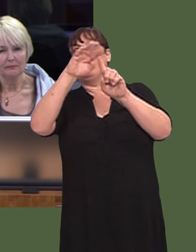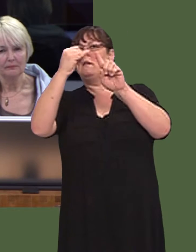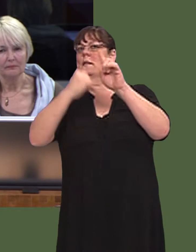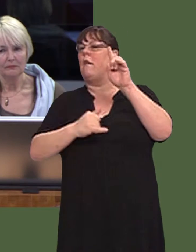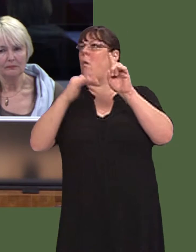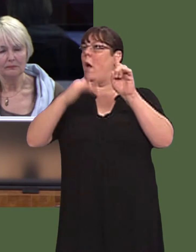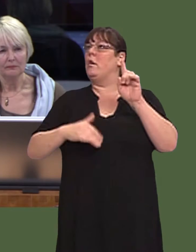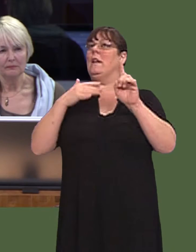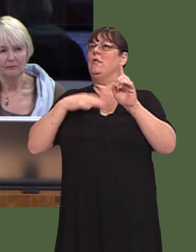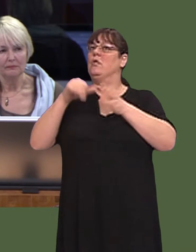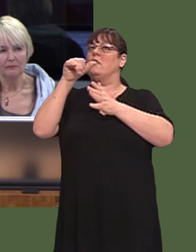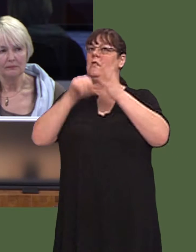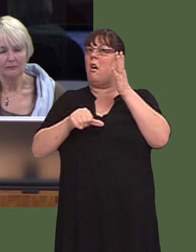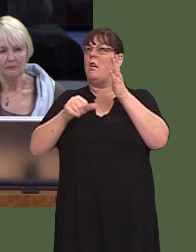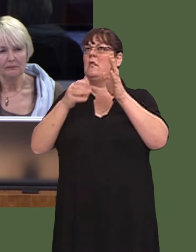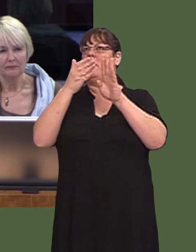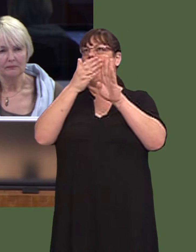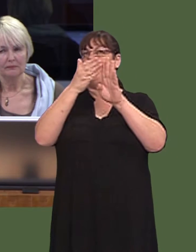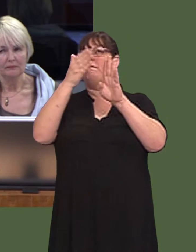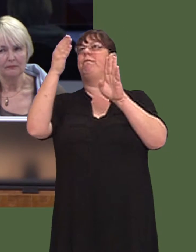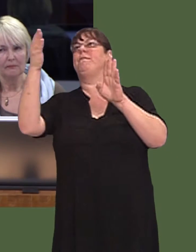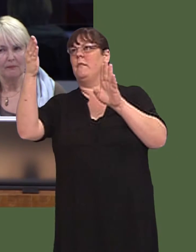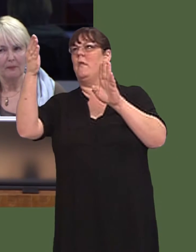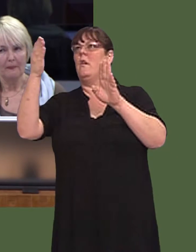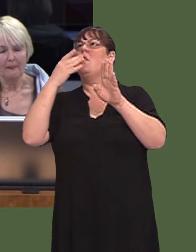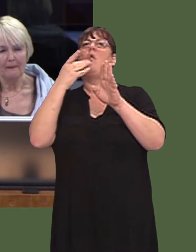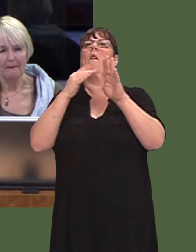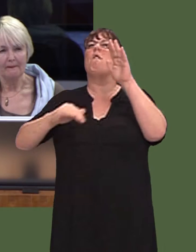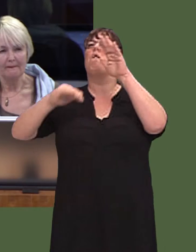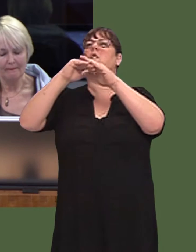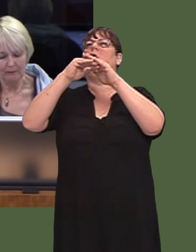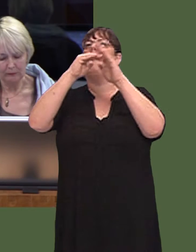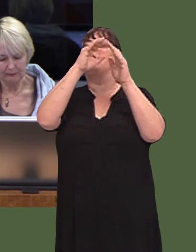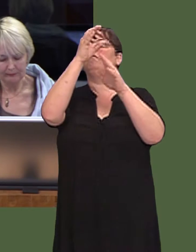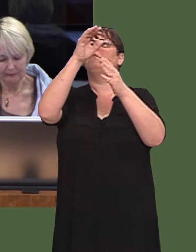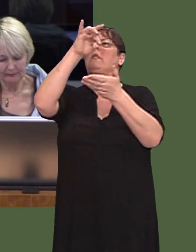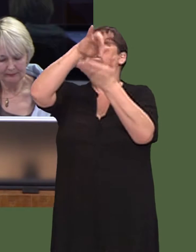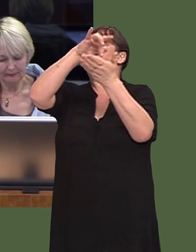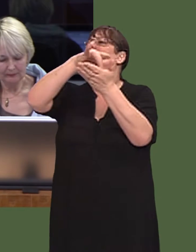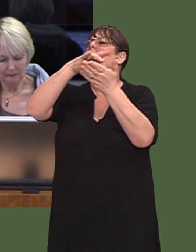the points furthest away from the densely populated towns and cities, so that those